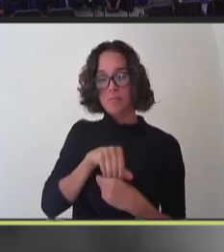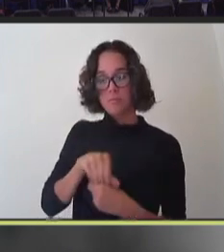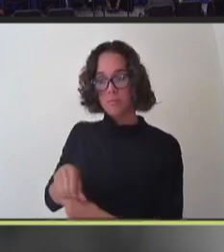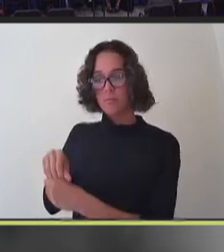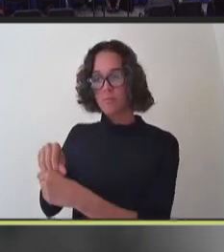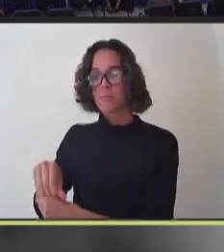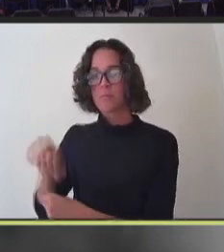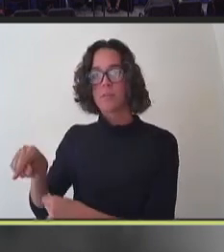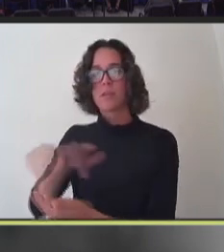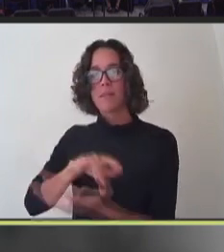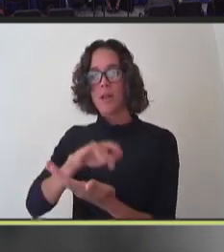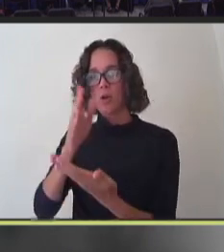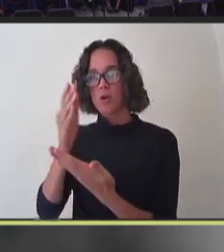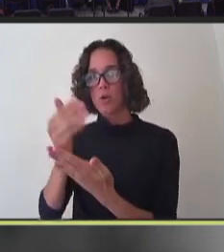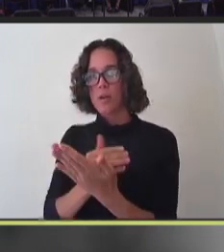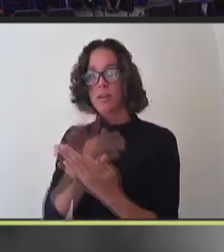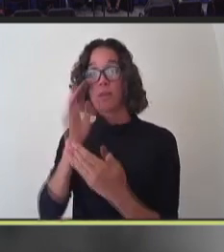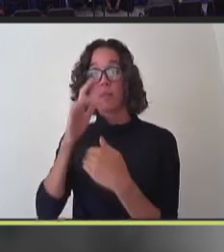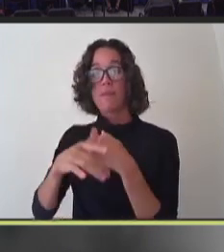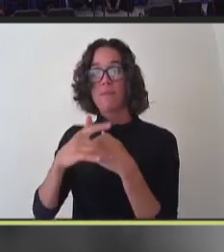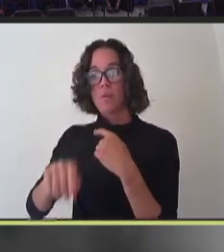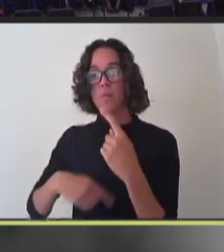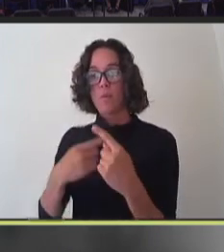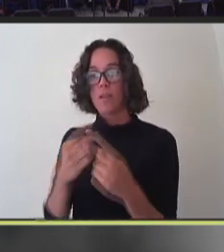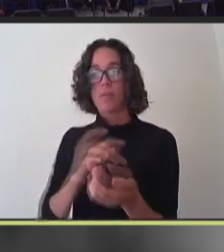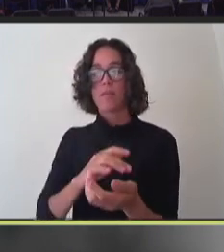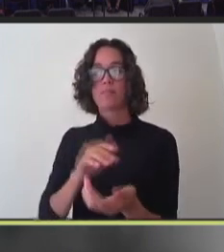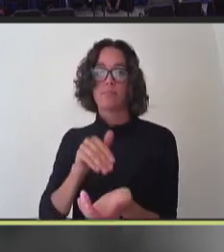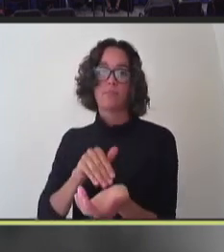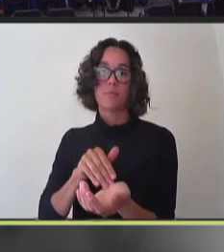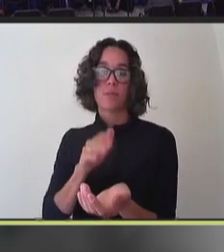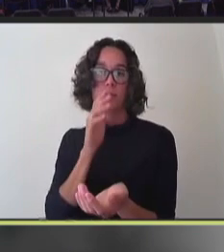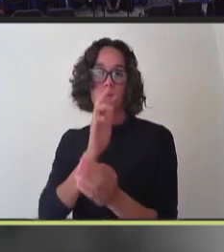at the time that they're going to see that patient. And the box on the right-hand side,